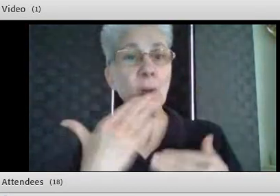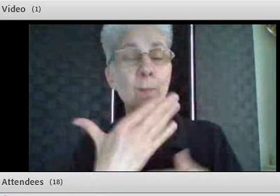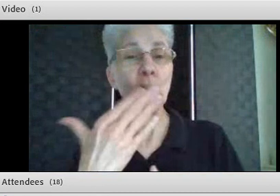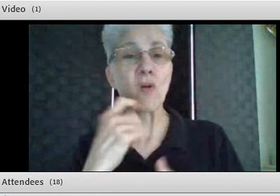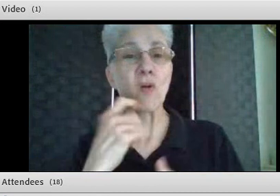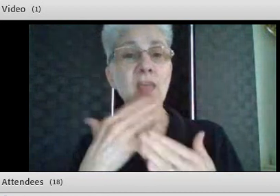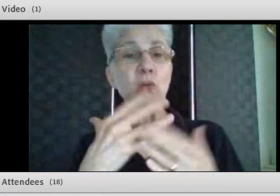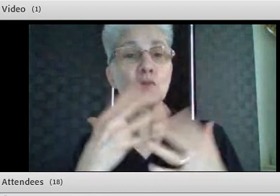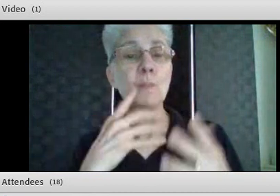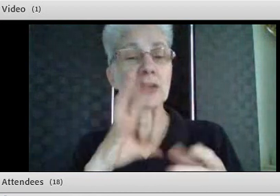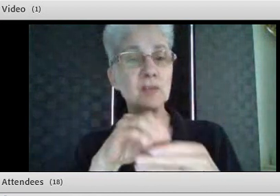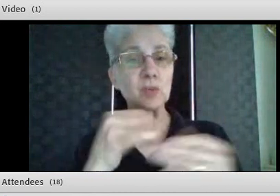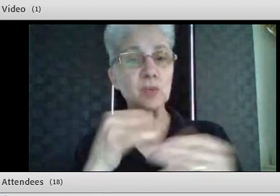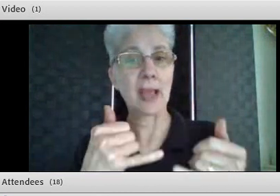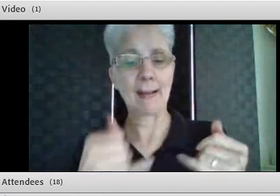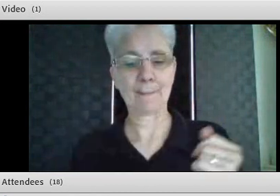Thank you so much for being here today.